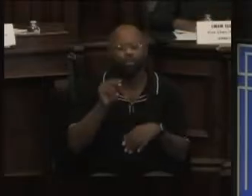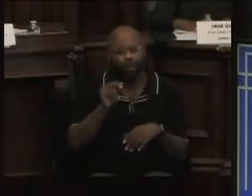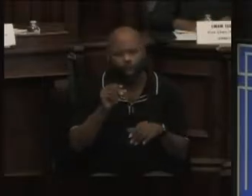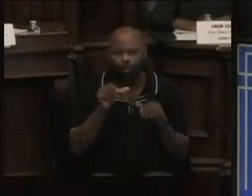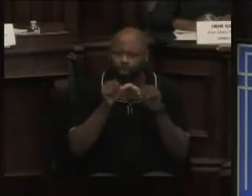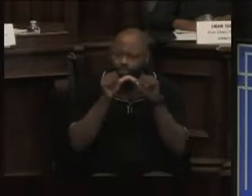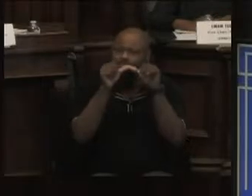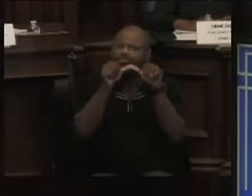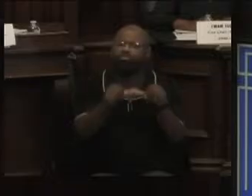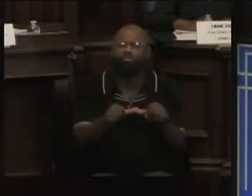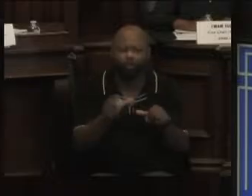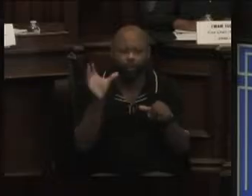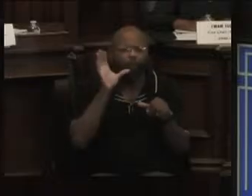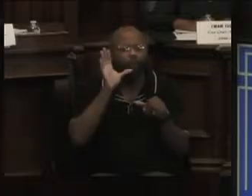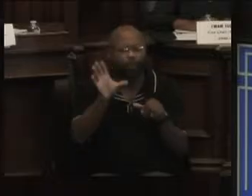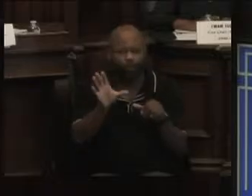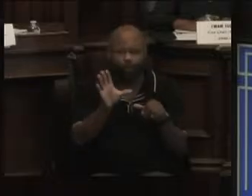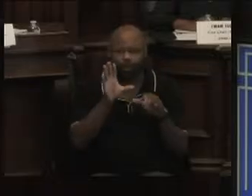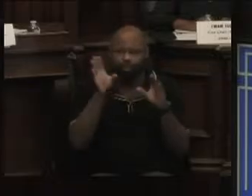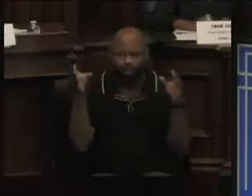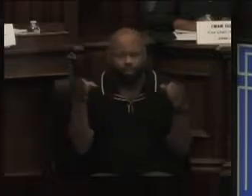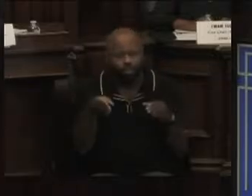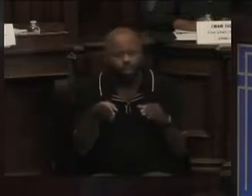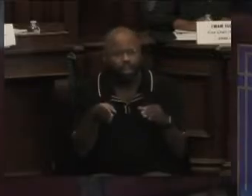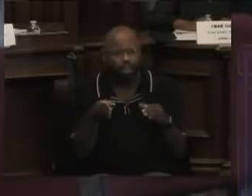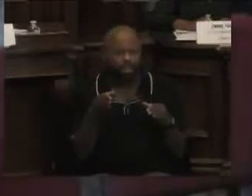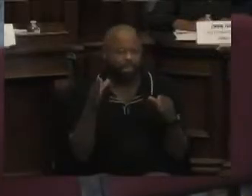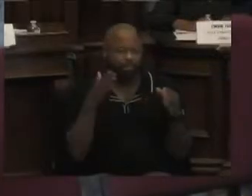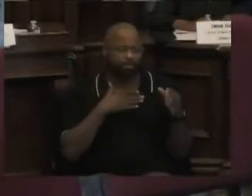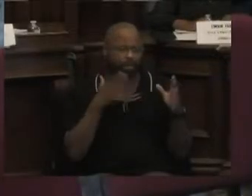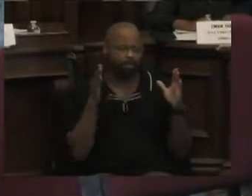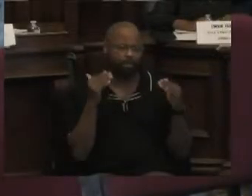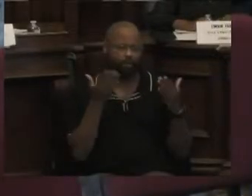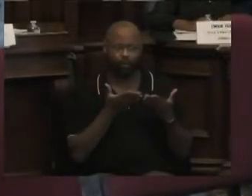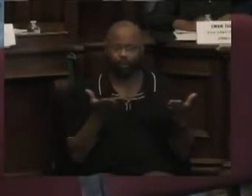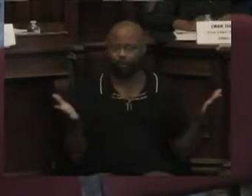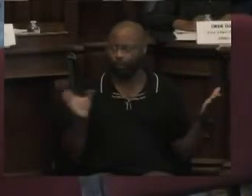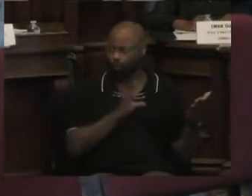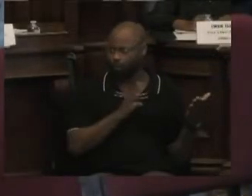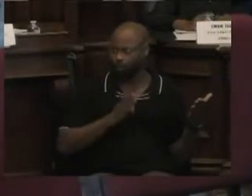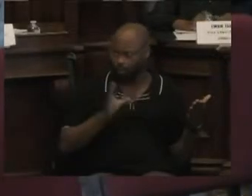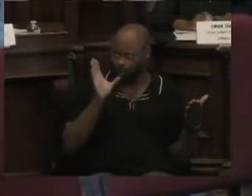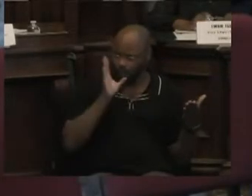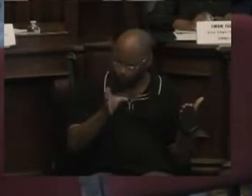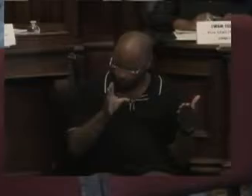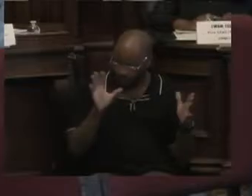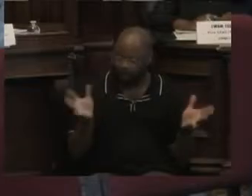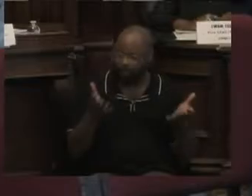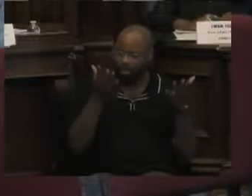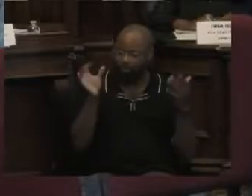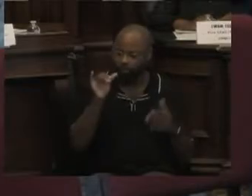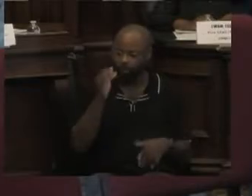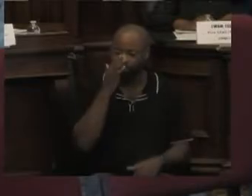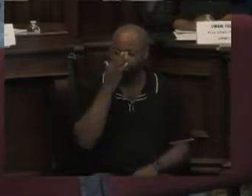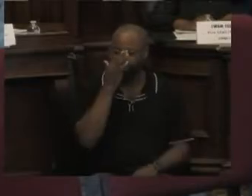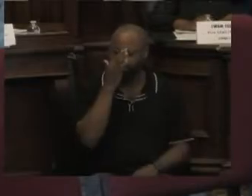is a is a word that we don't use anymore. We will constantly uplift that. And it's my